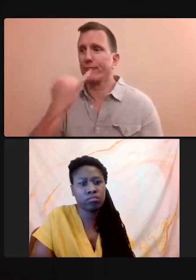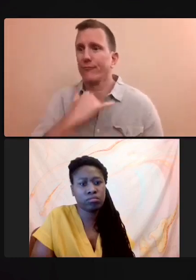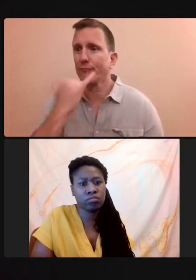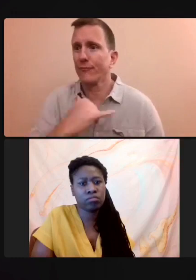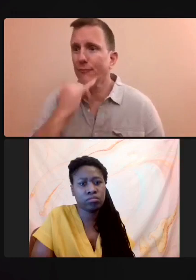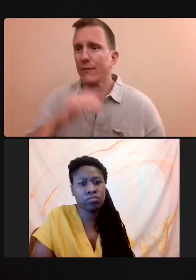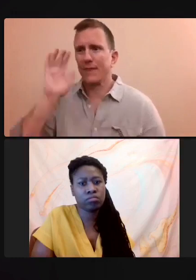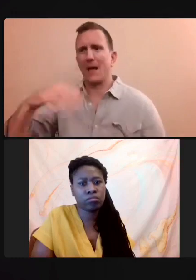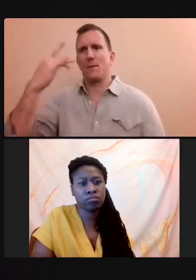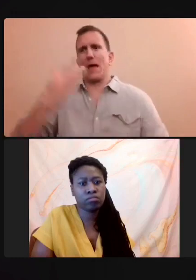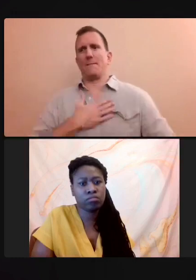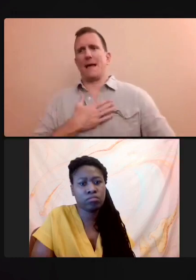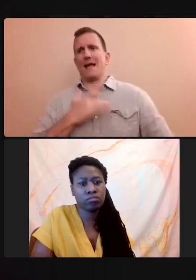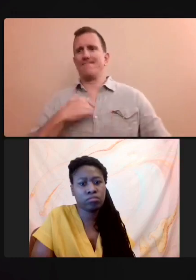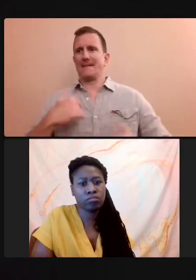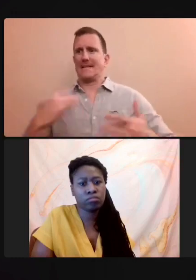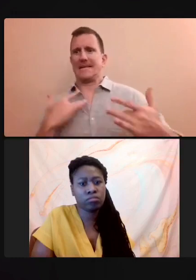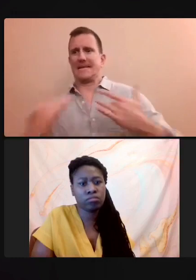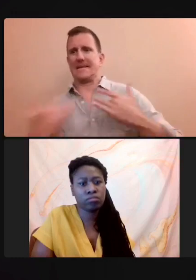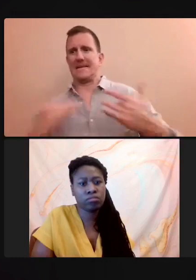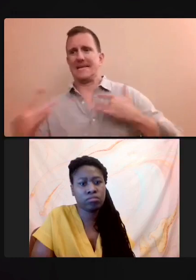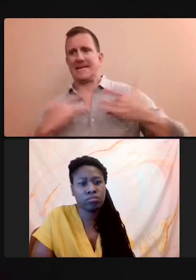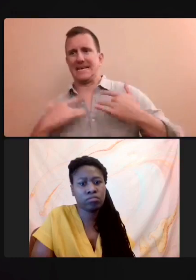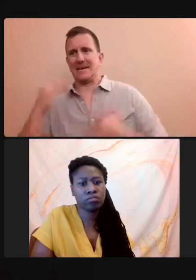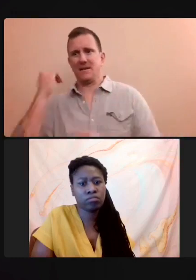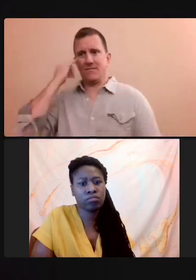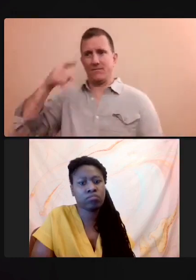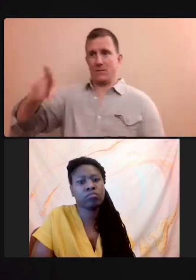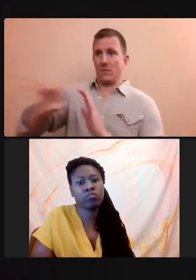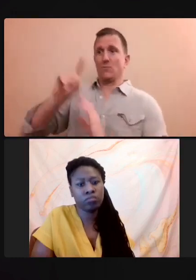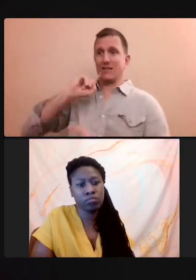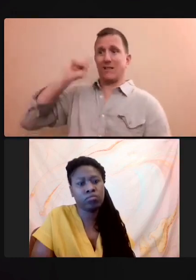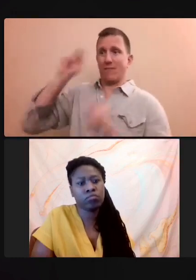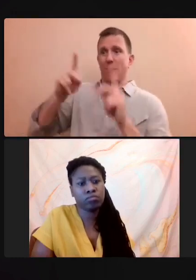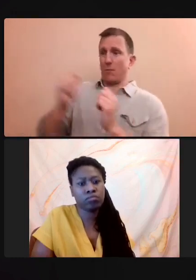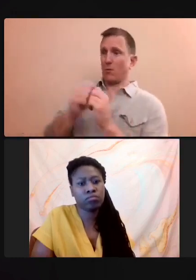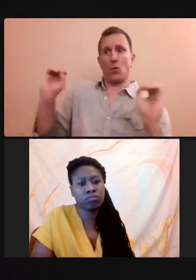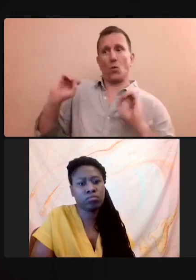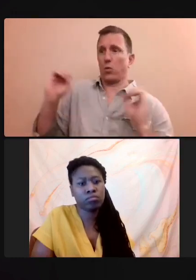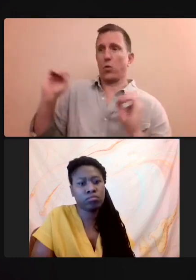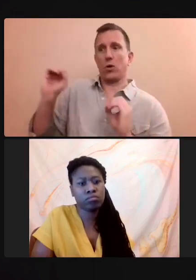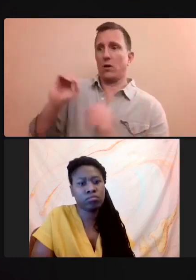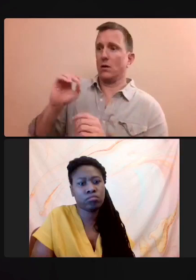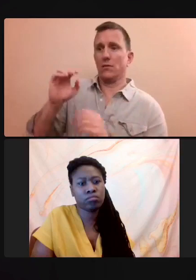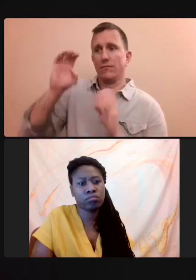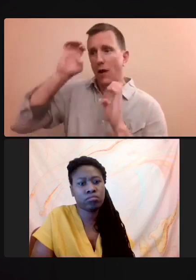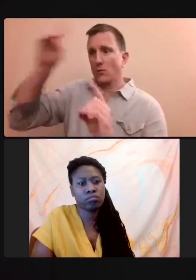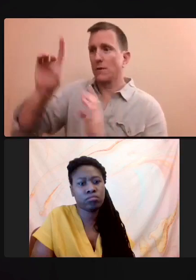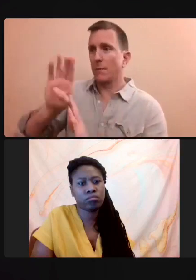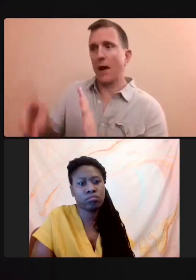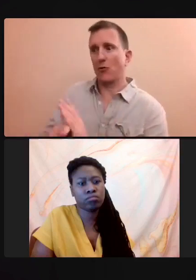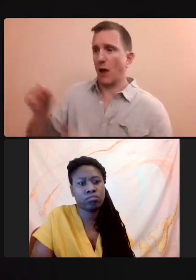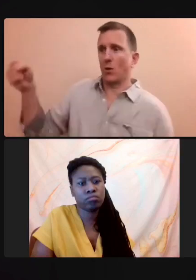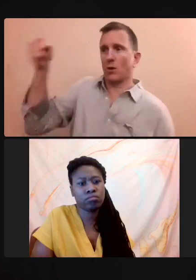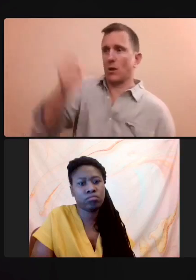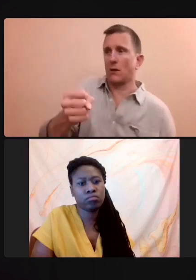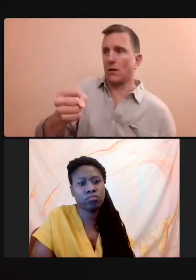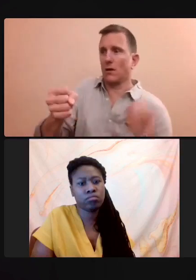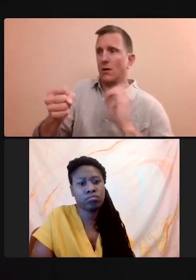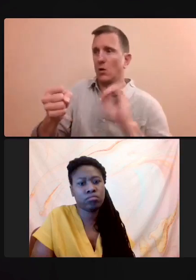ASL linguistics? Some deaf people have amazing sign language skills but have no knowledge